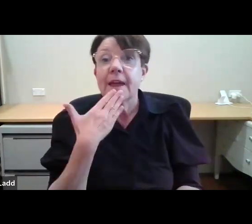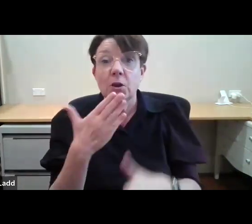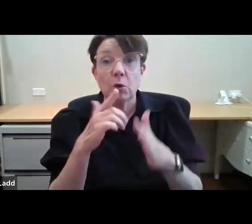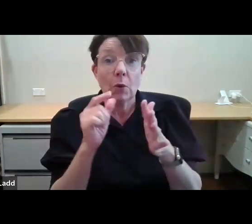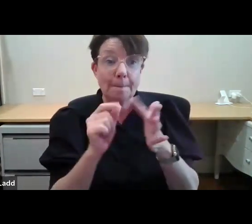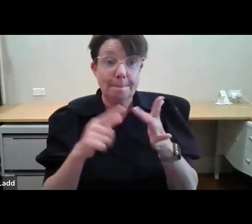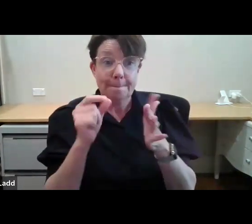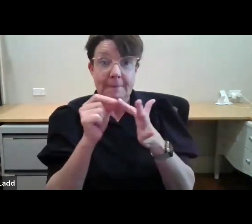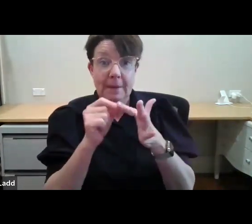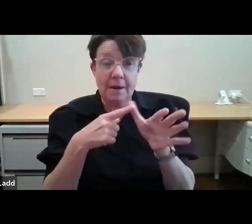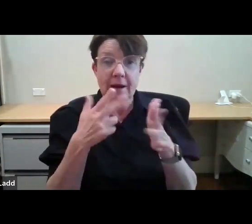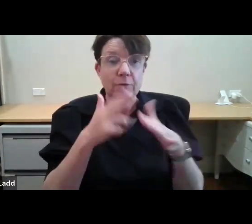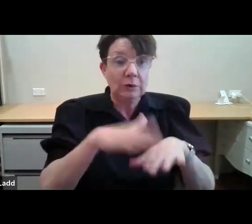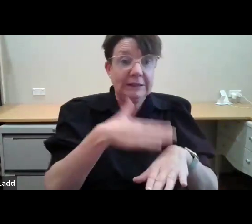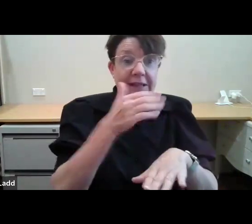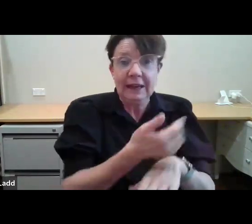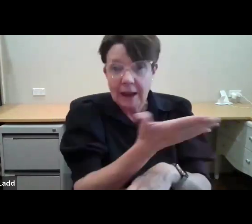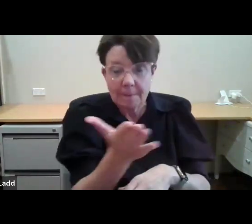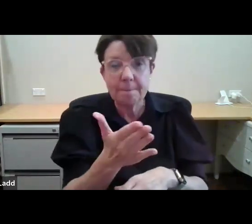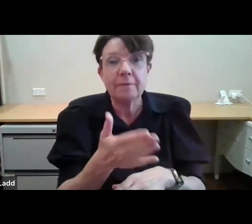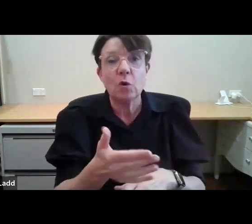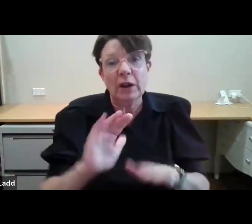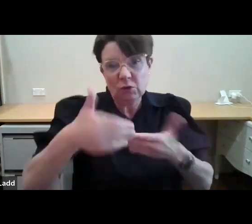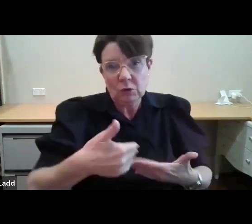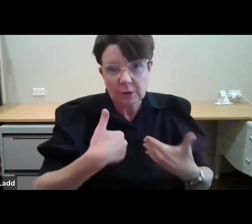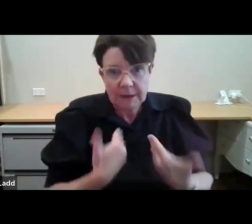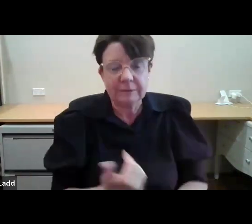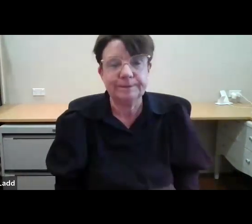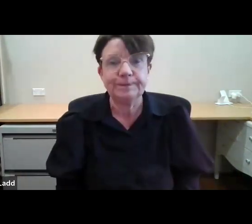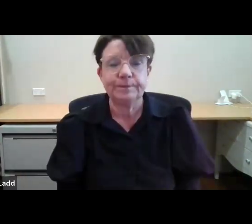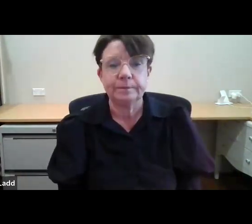we have these conversations people are confronting some of the scariest